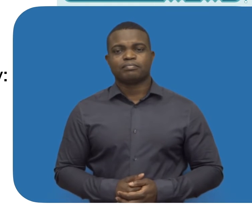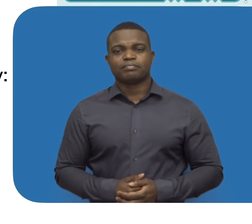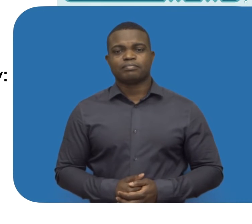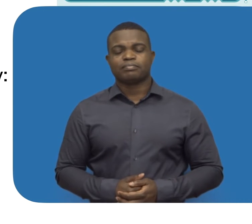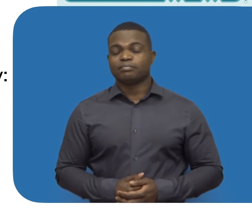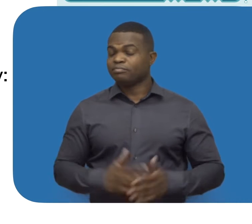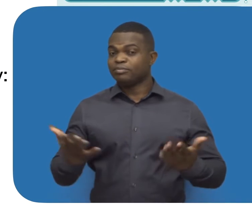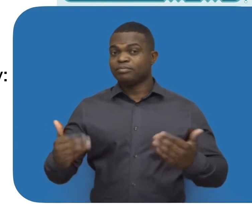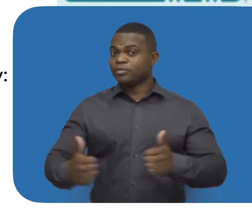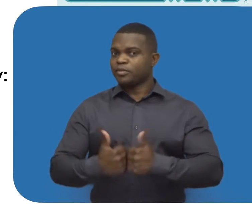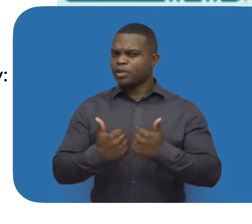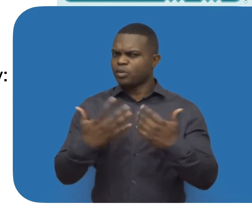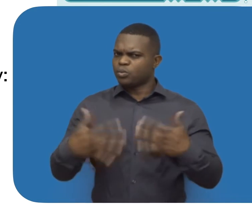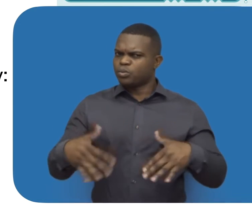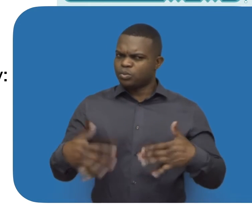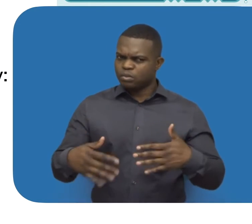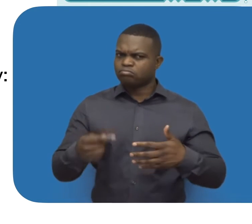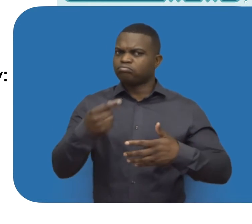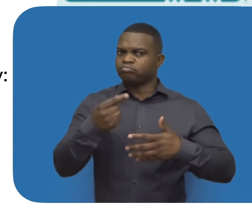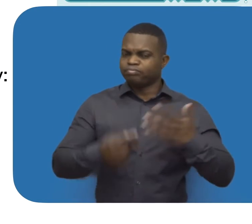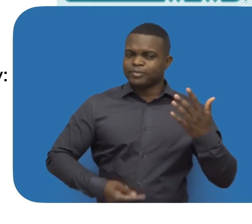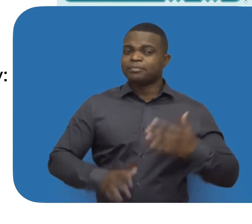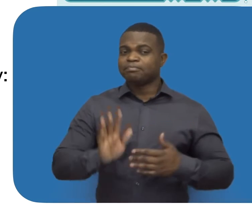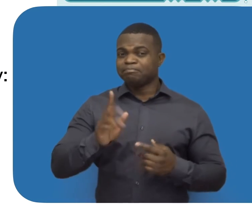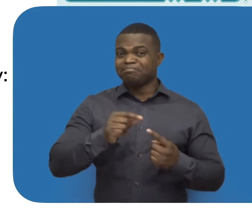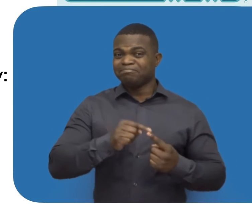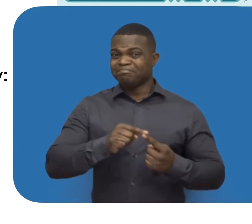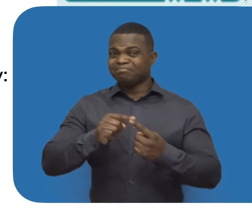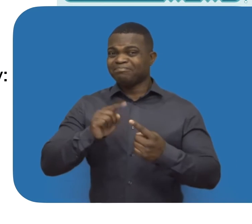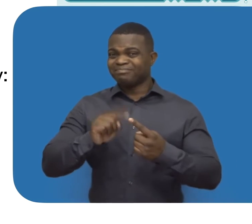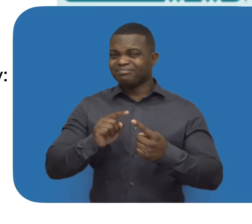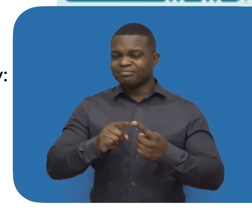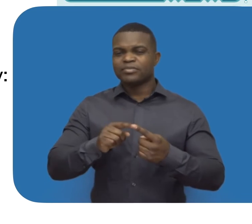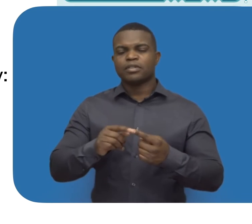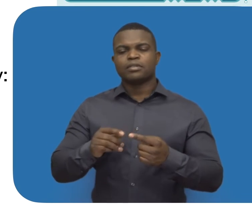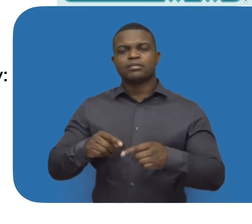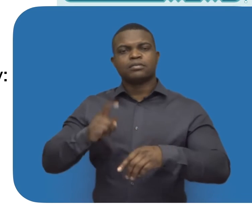Another challenge for the project was the long term archival of its original recordings.